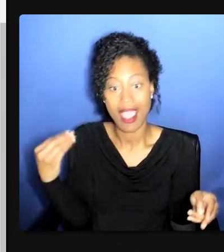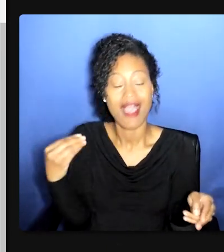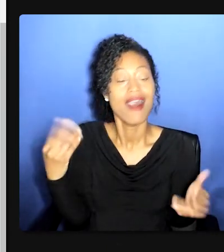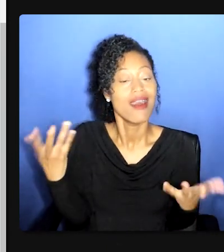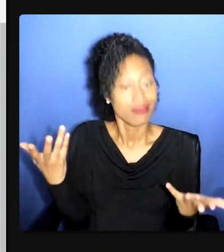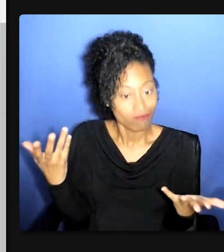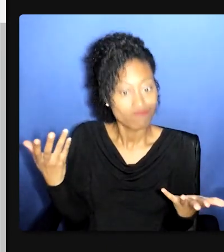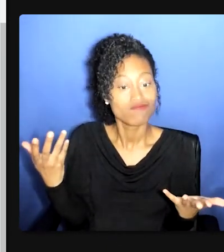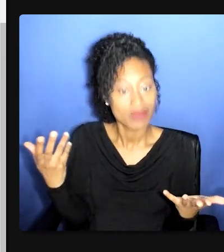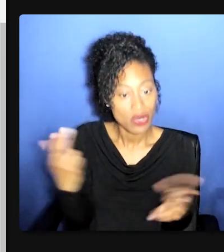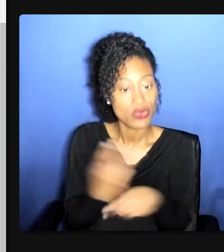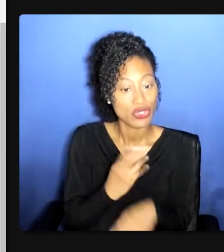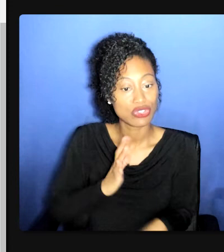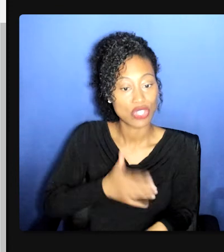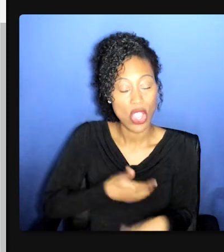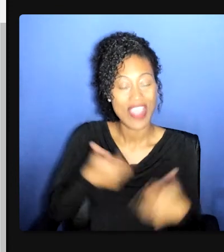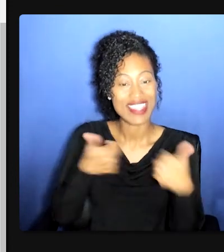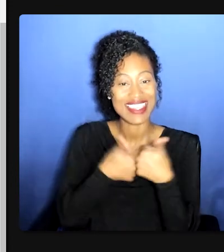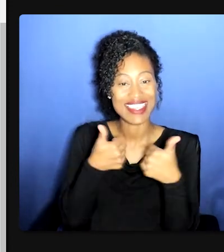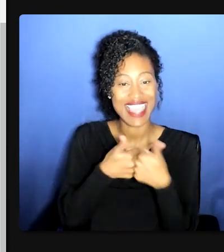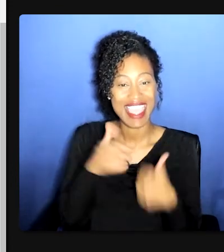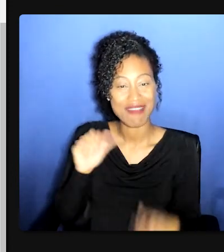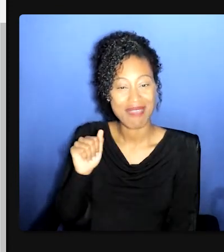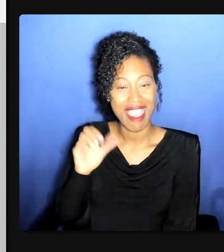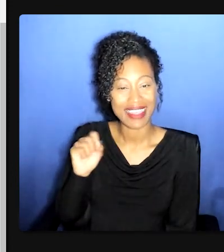and we used our own game asset.